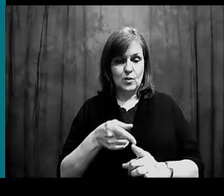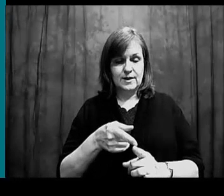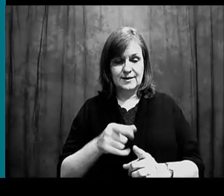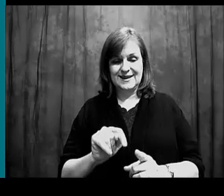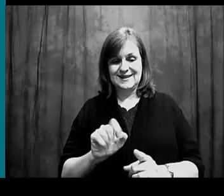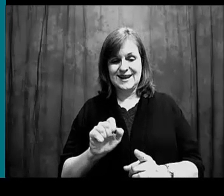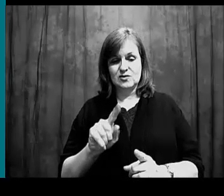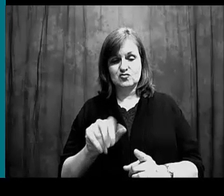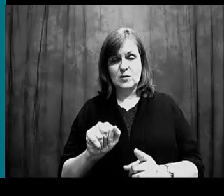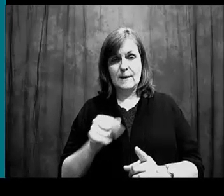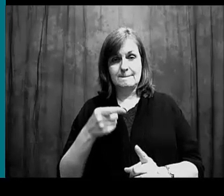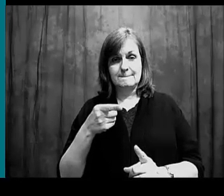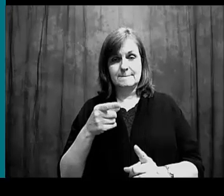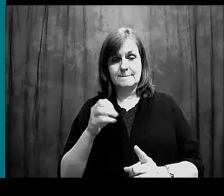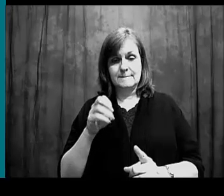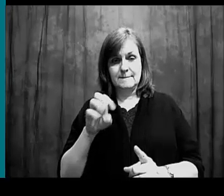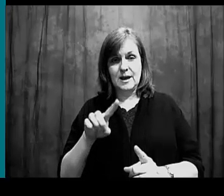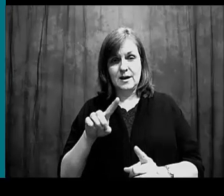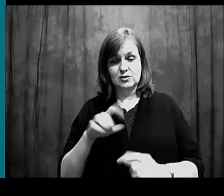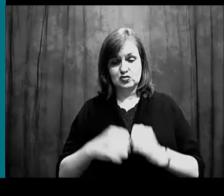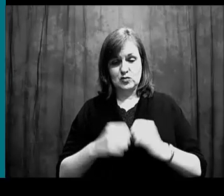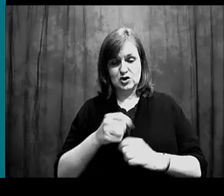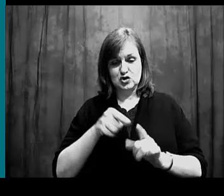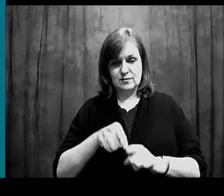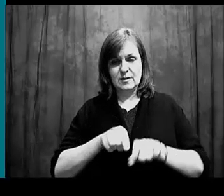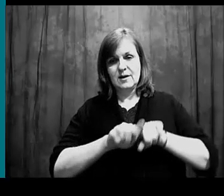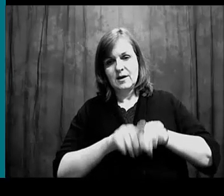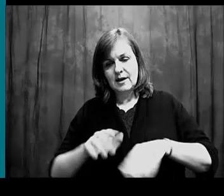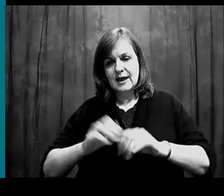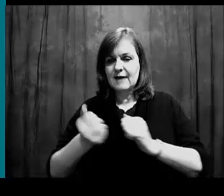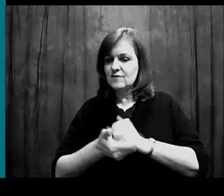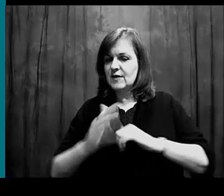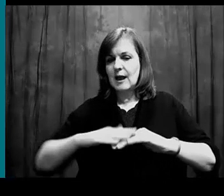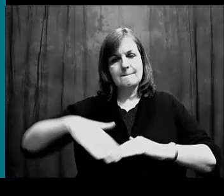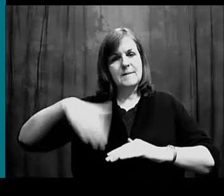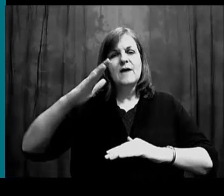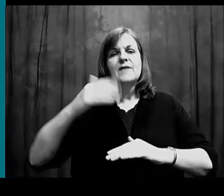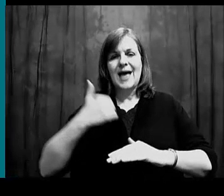that tetrapod structure designation has a tetrapod structure